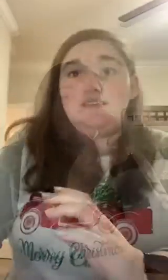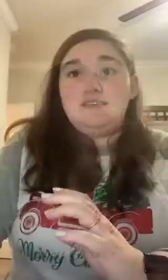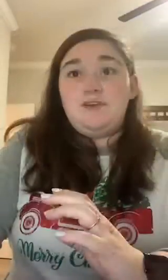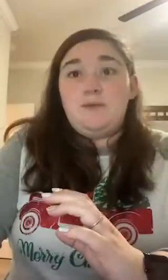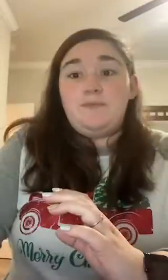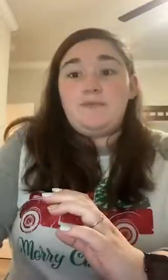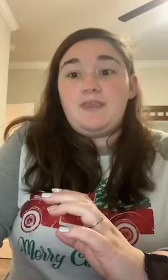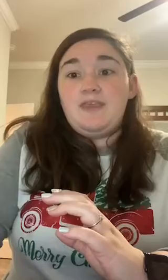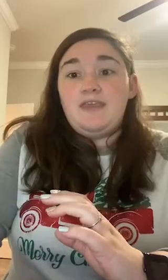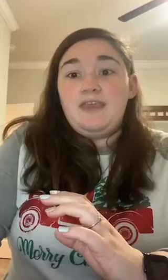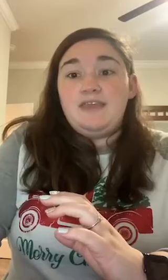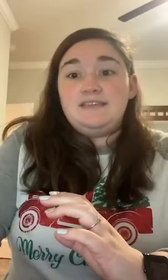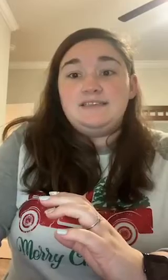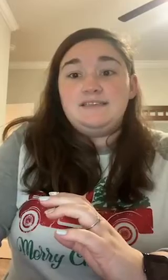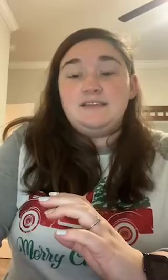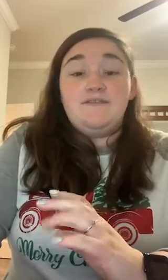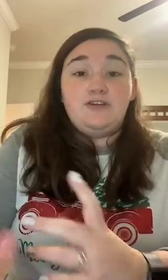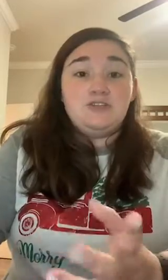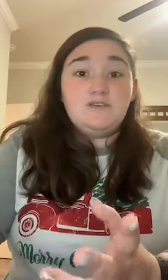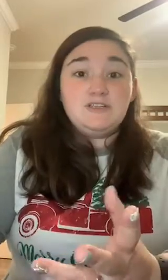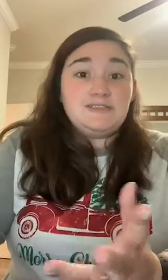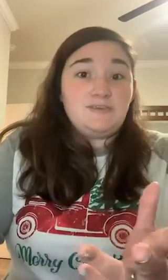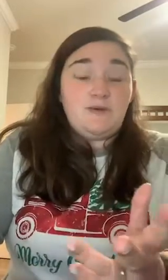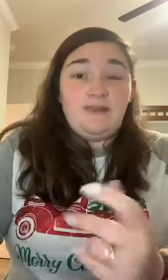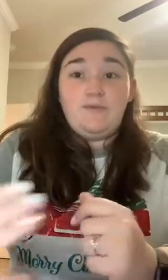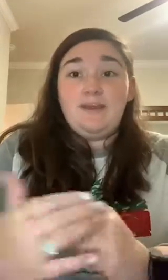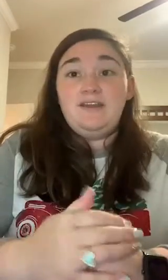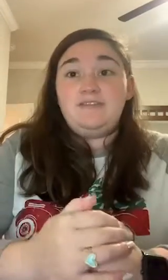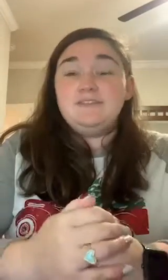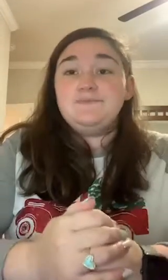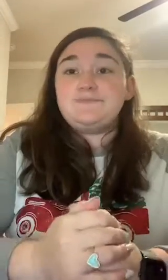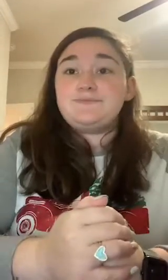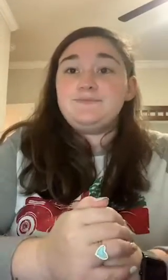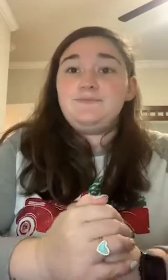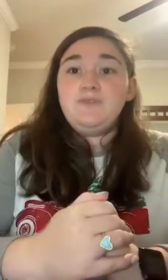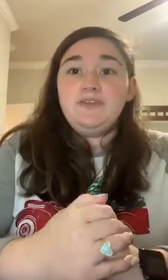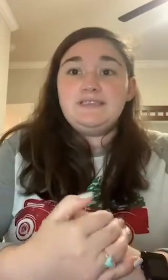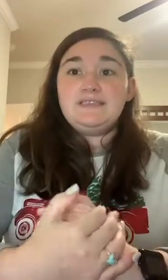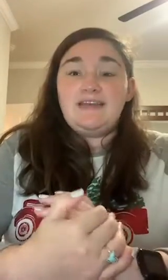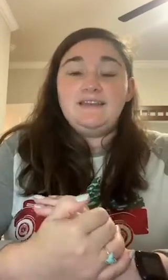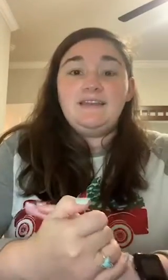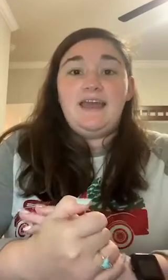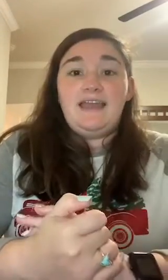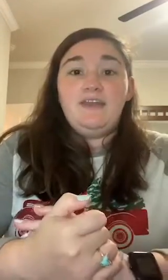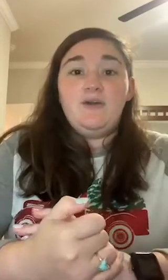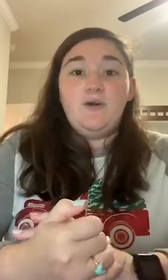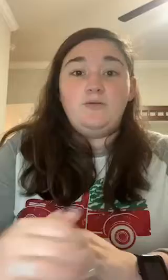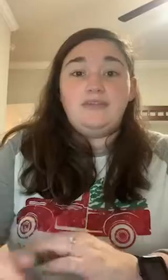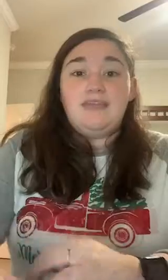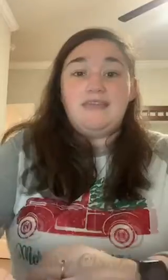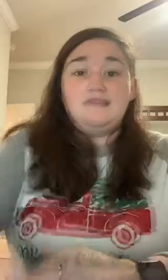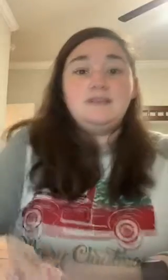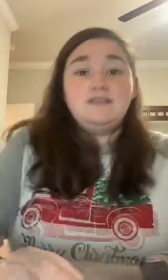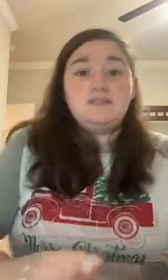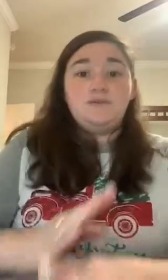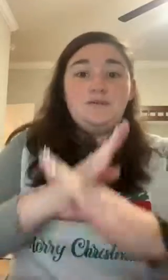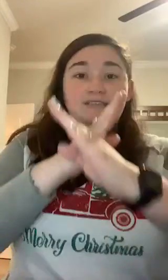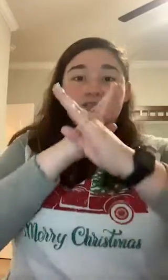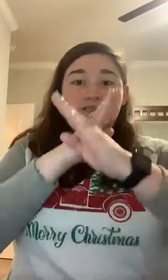so it's the first verse is the one everybody knows silent night holy night so this is